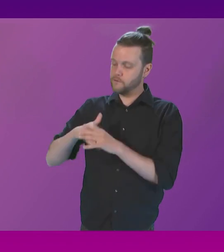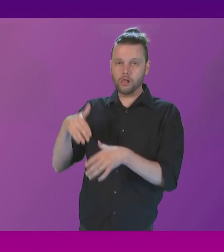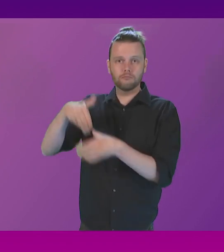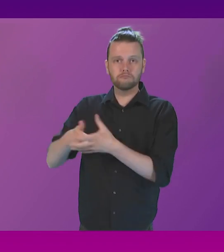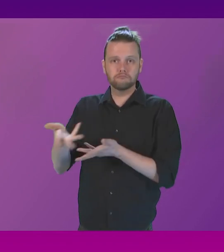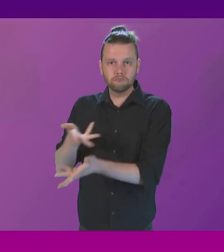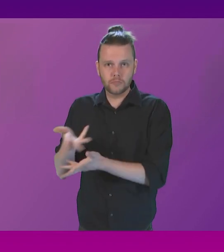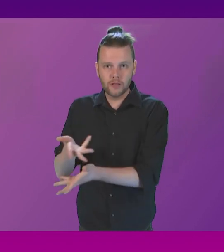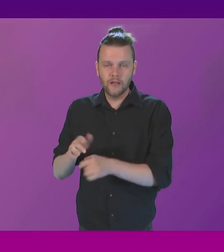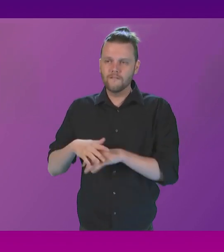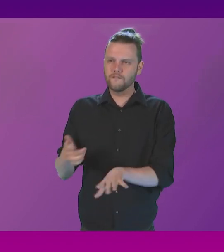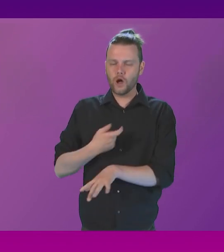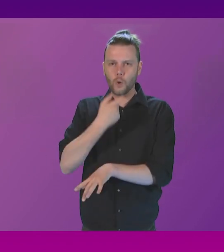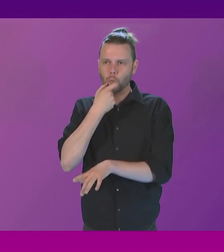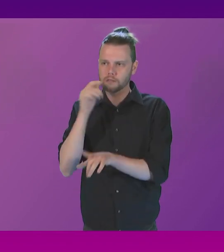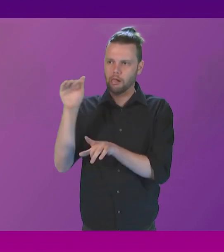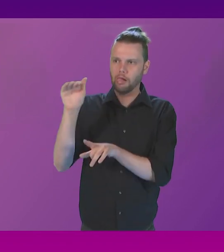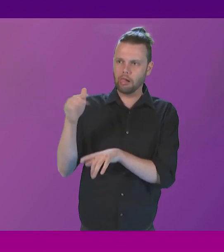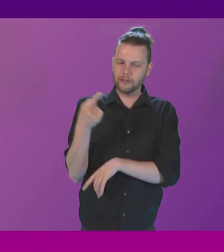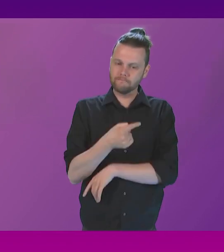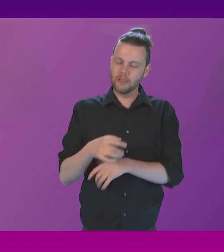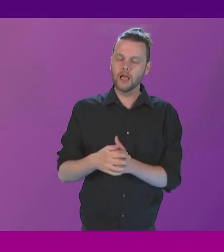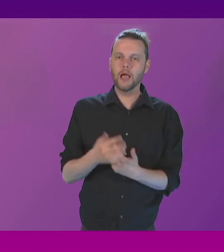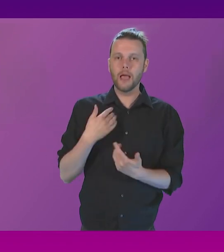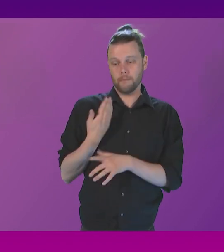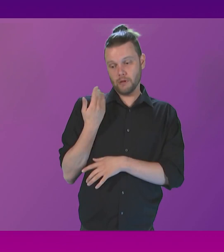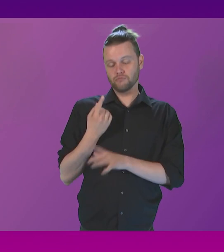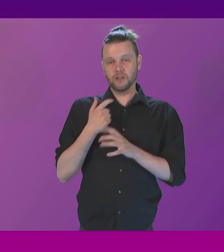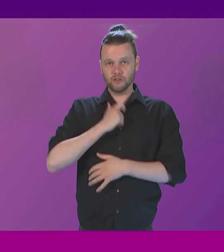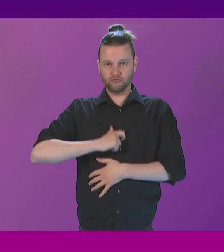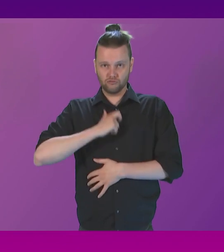On whistleblowing, I make it clear, as I did in my previous role as Cabinet Secretary for